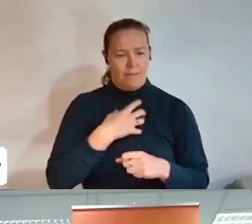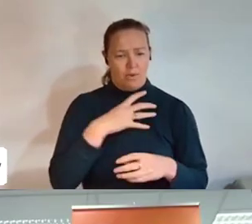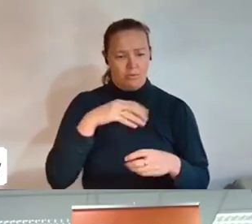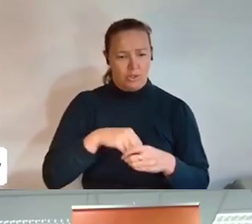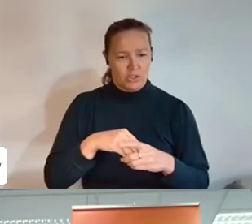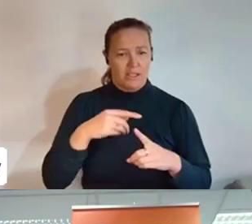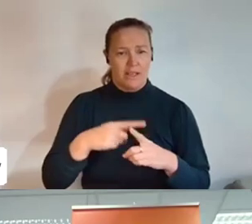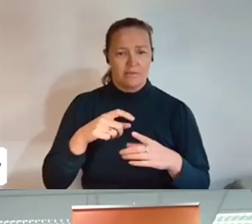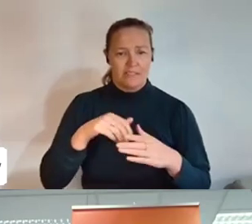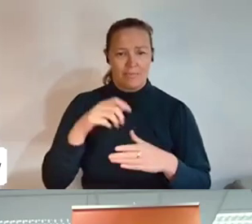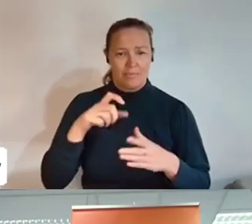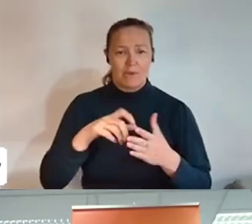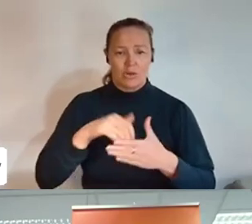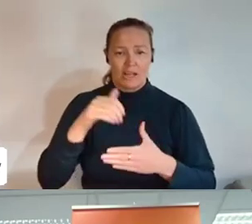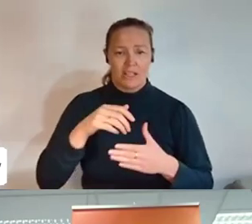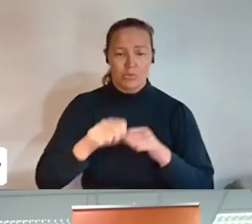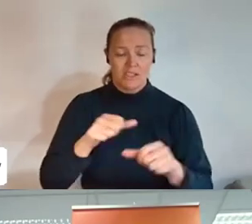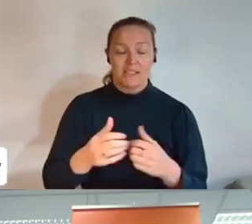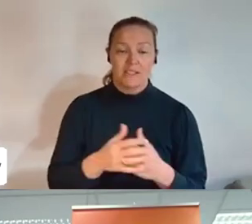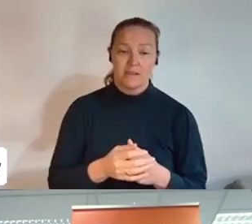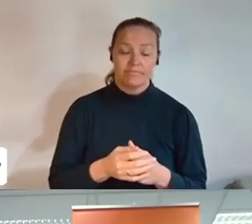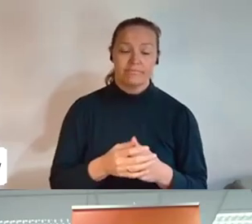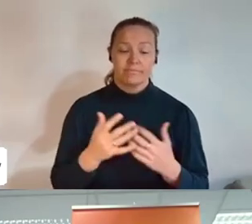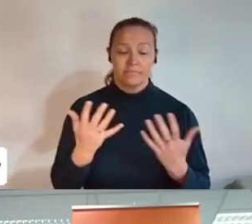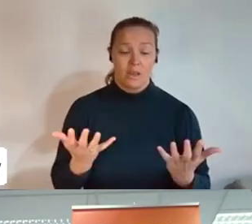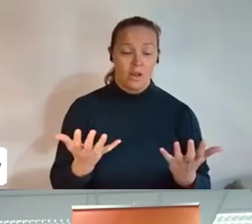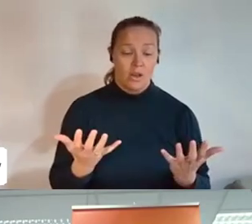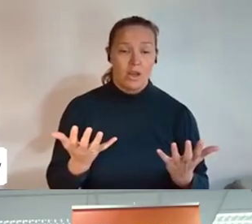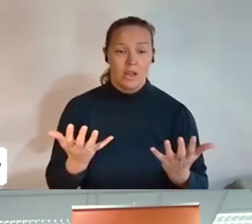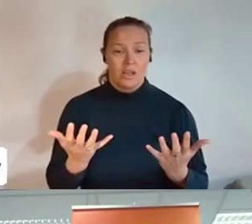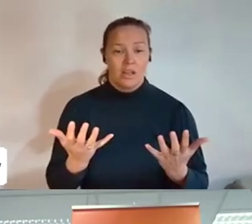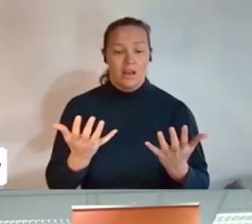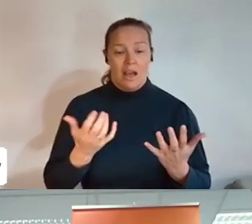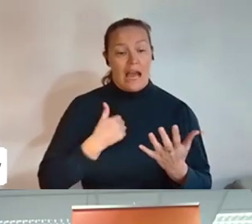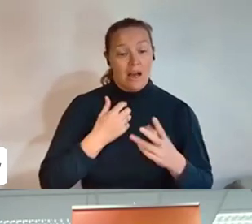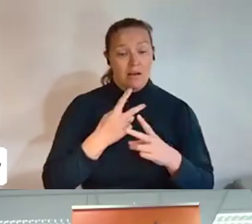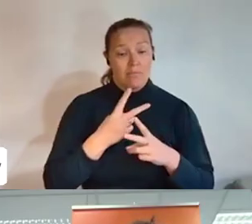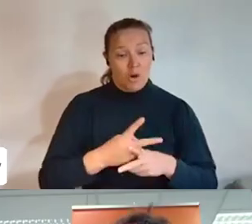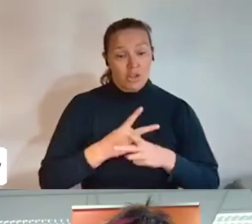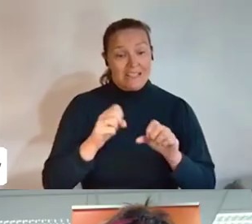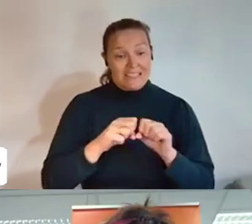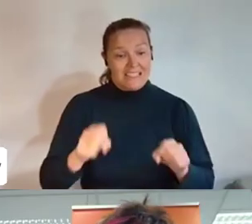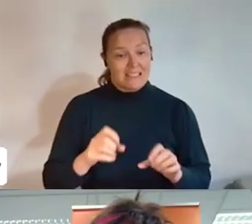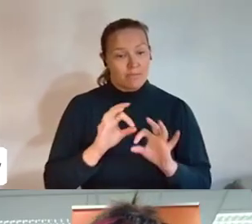Well, no monitoring system is perfect and neither are we, but our model has been recognised globally